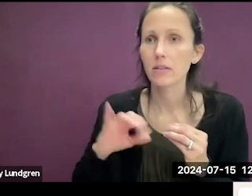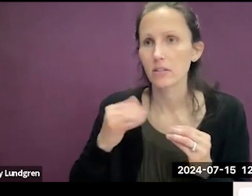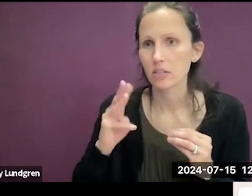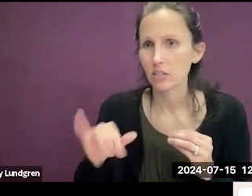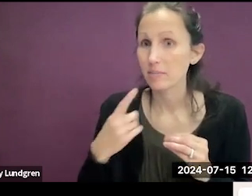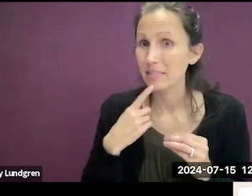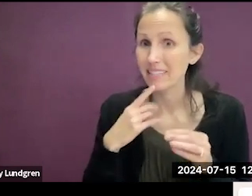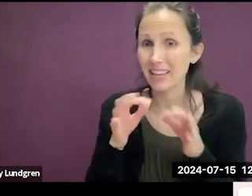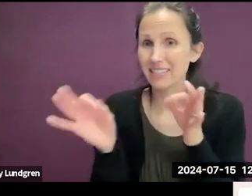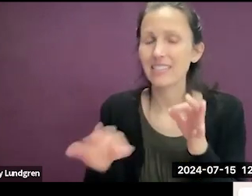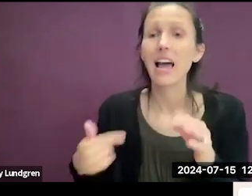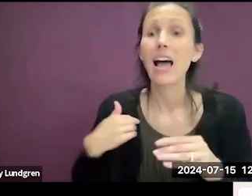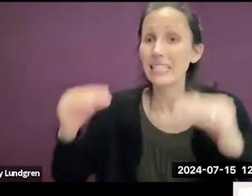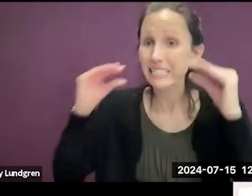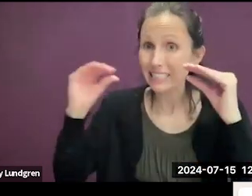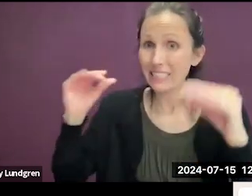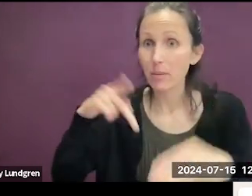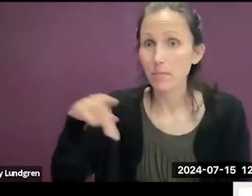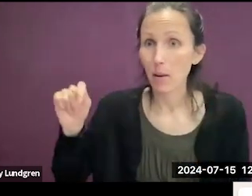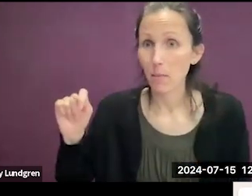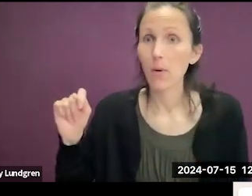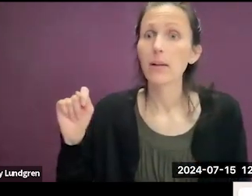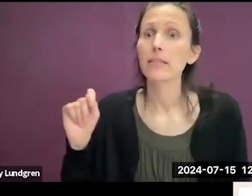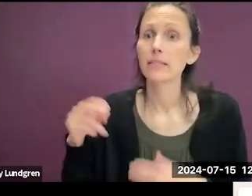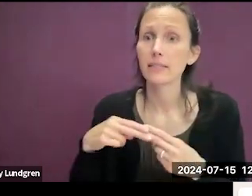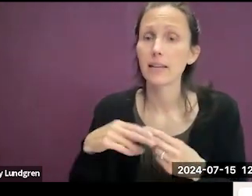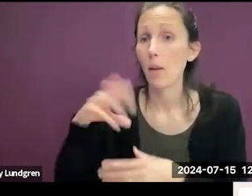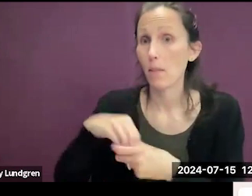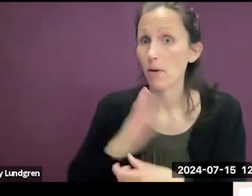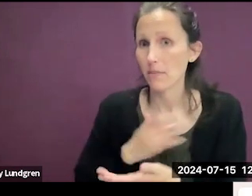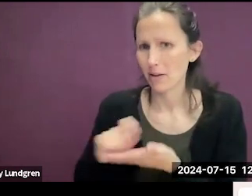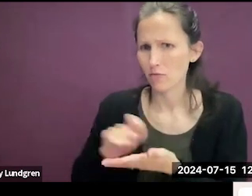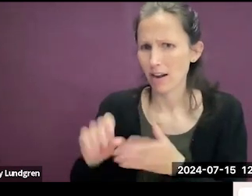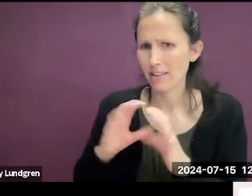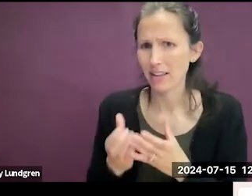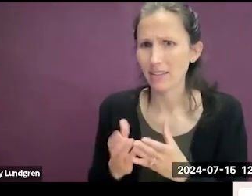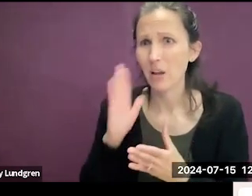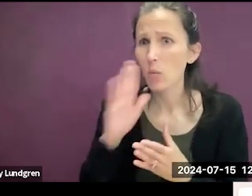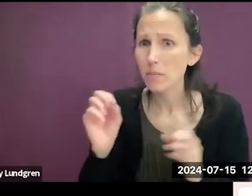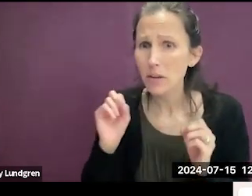"I teach PowerPoint slides as part of my writing class. Would it be okay to present these slides